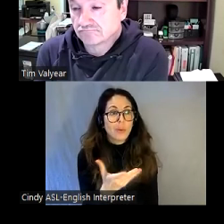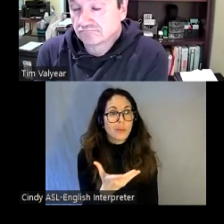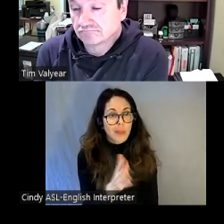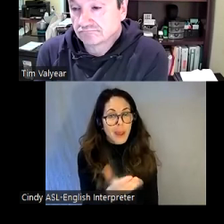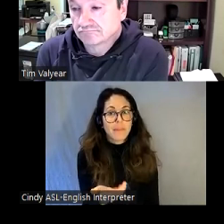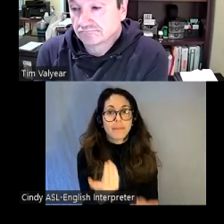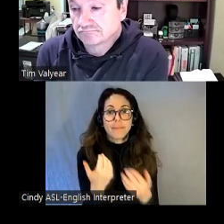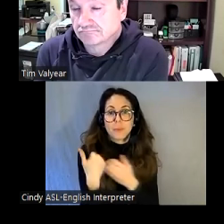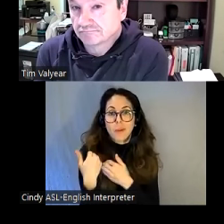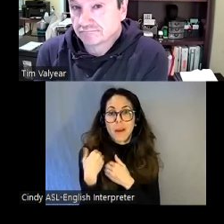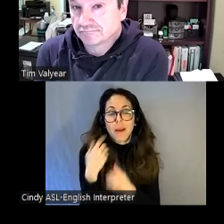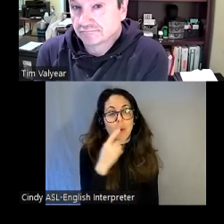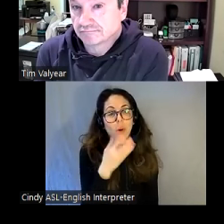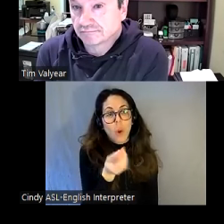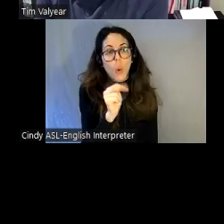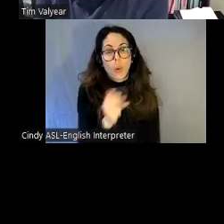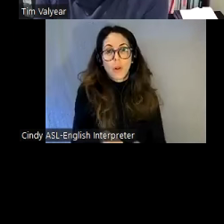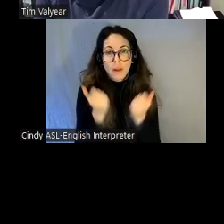decisions, take risks, make mistakes, and take